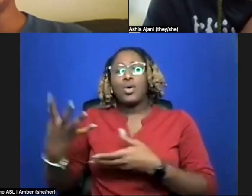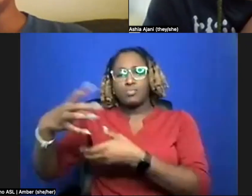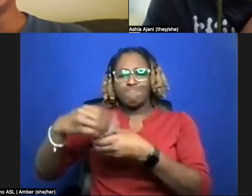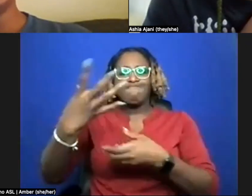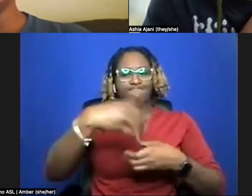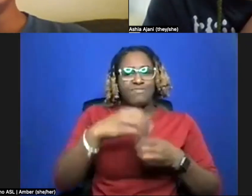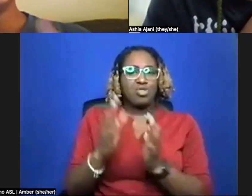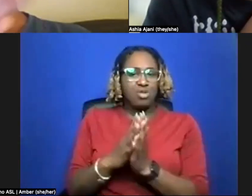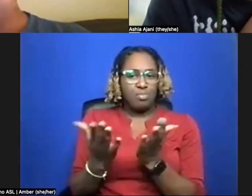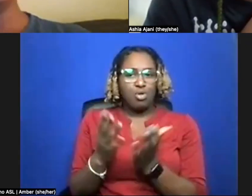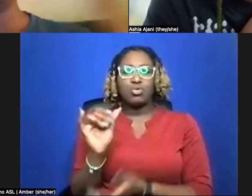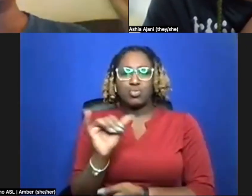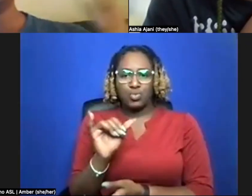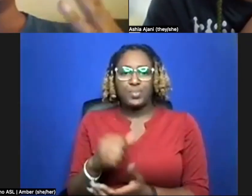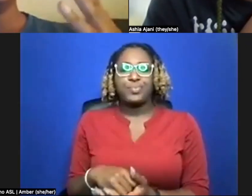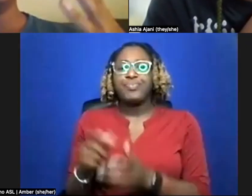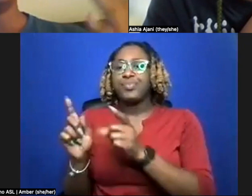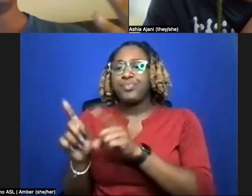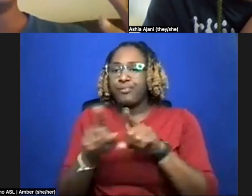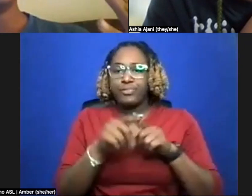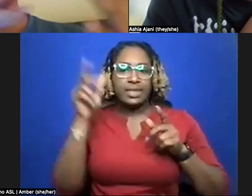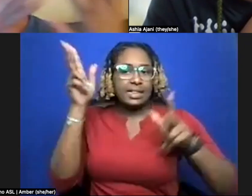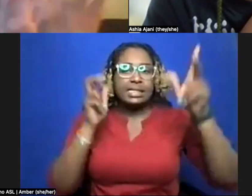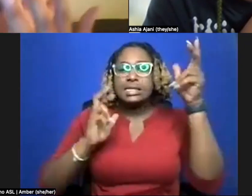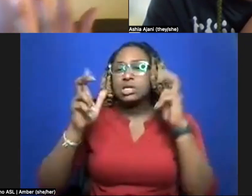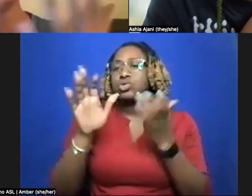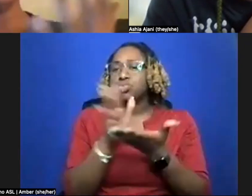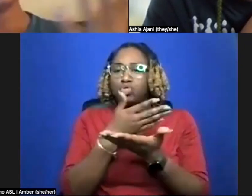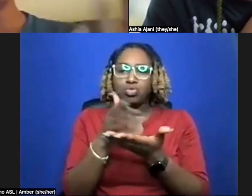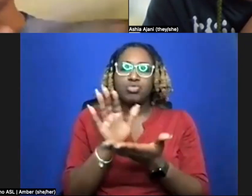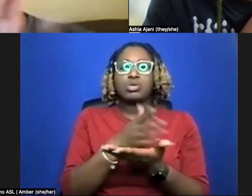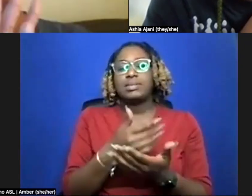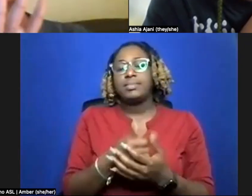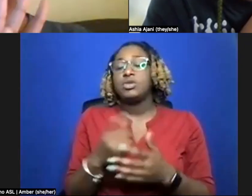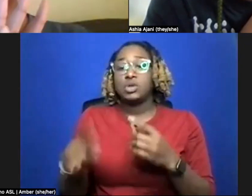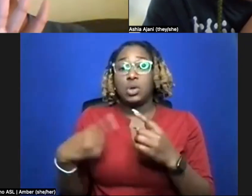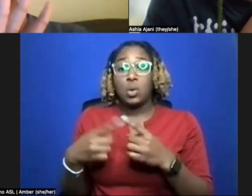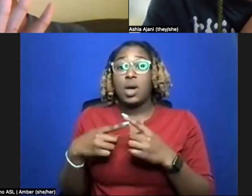as well as listening to music. So then when I began actually organizing it,